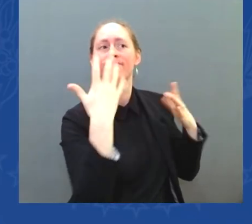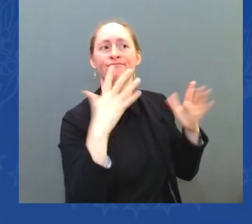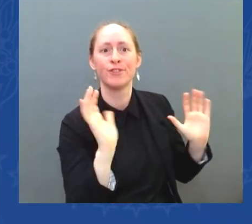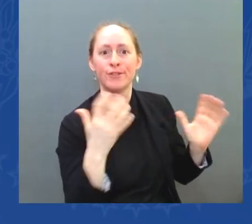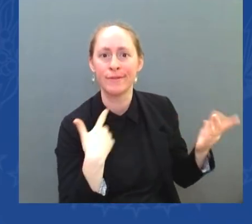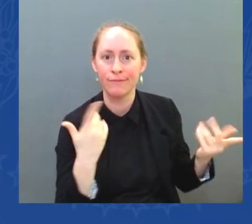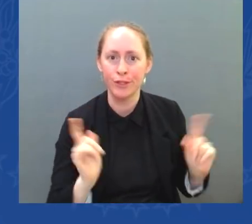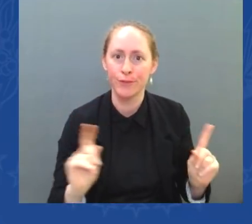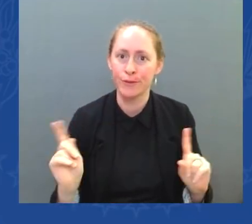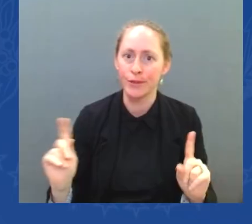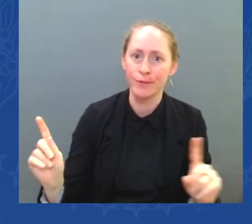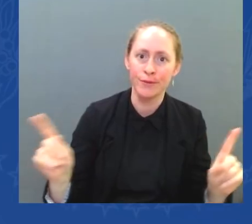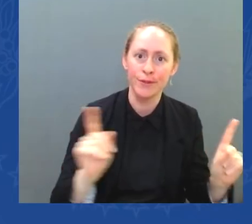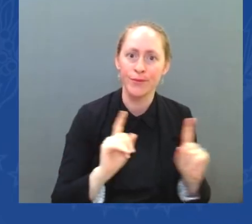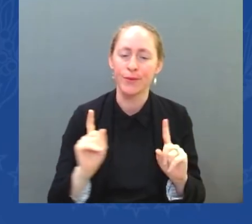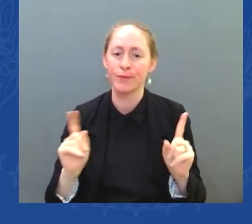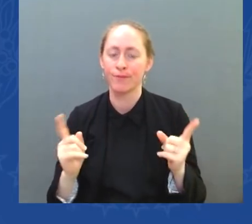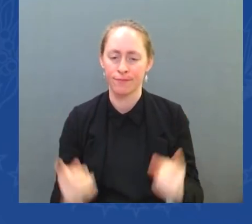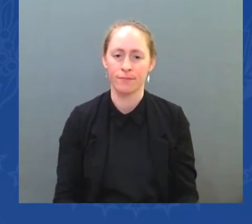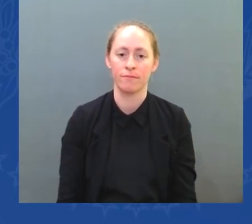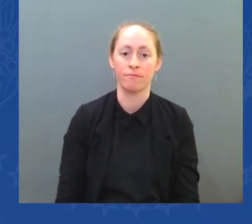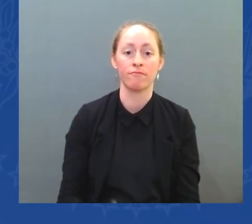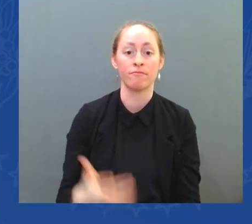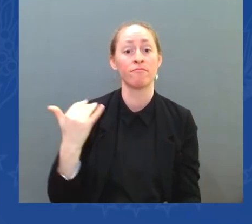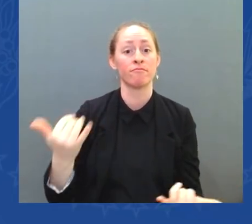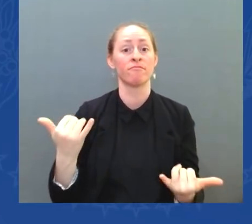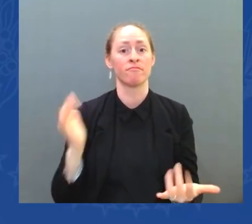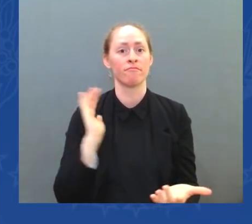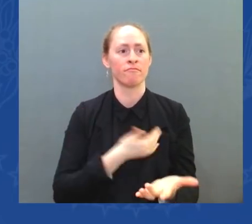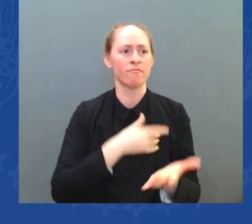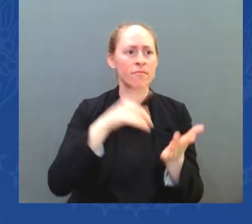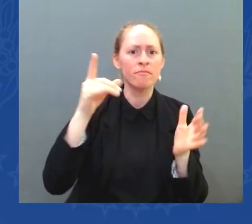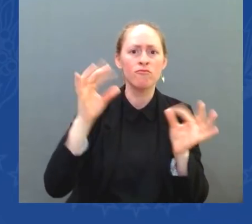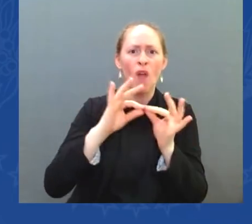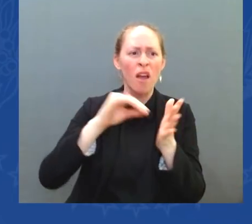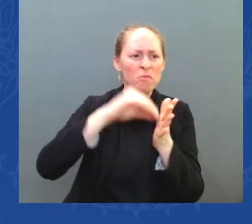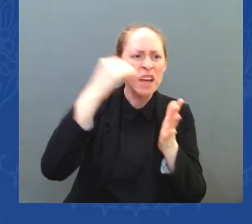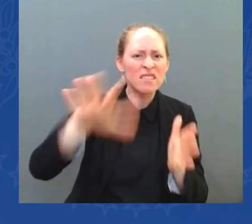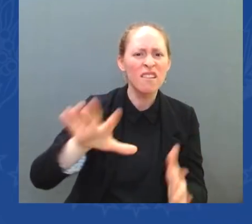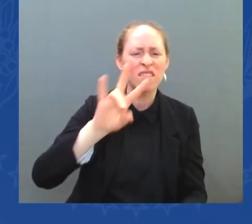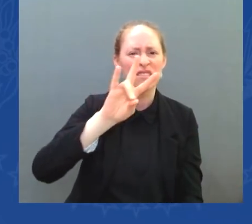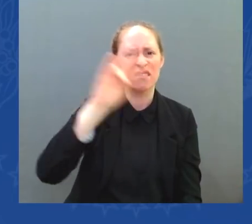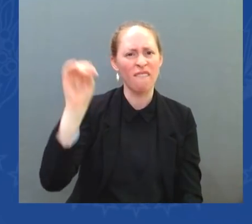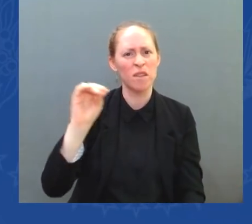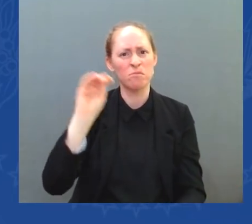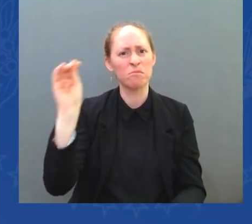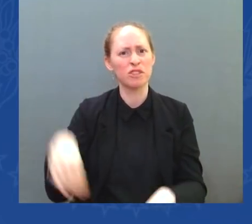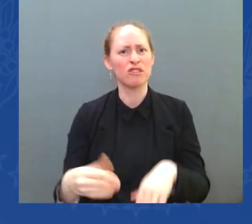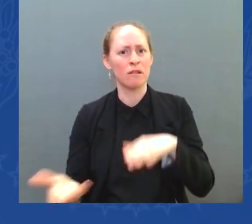We need to address this challenge with an urgency that it demands. That's why I've called on Congress to move immediately